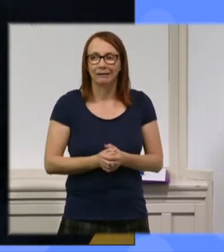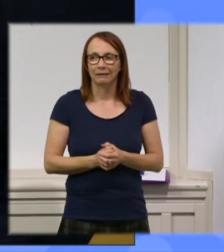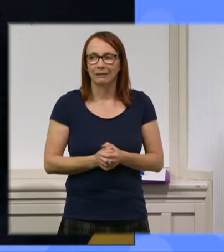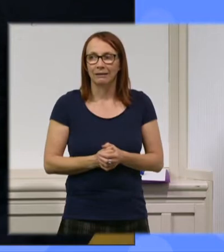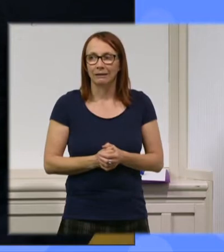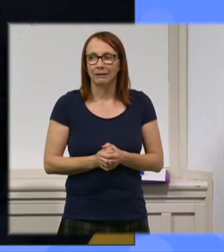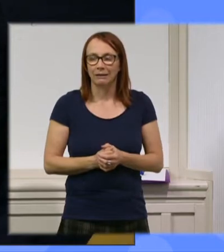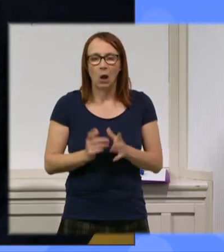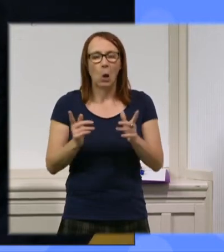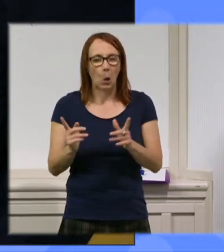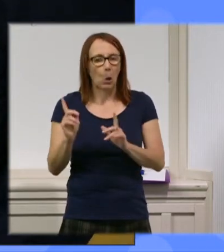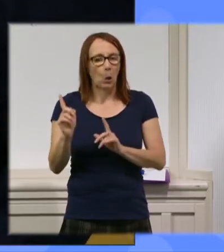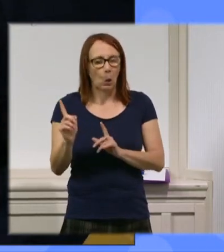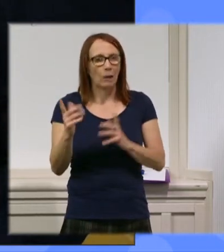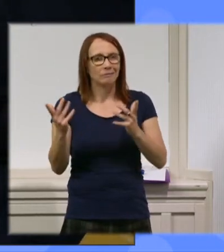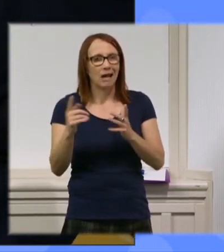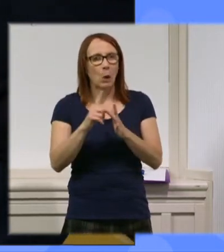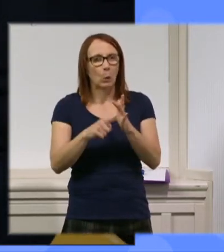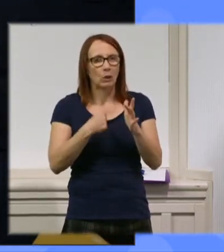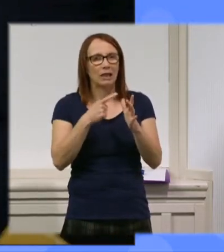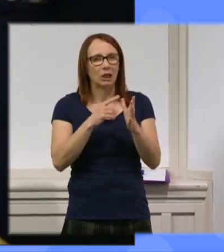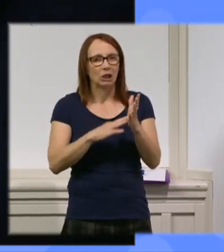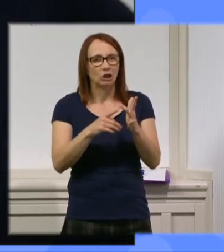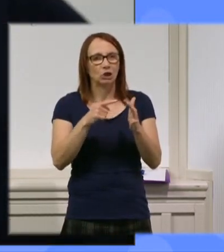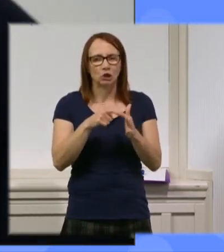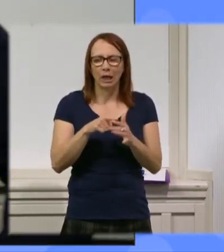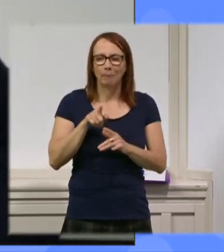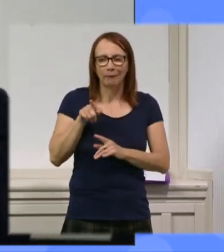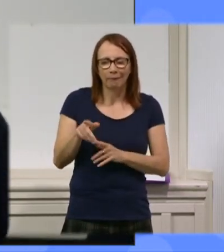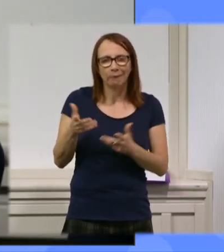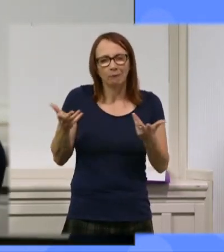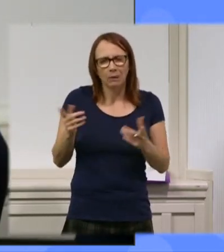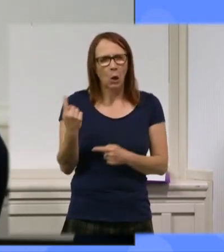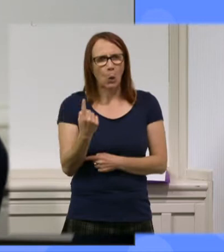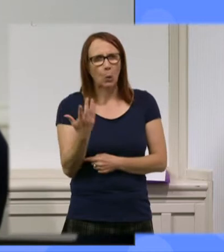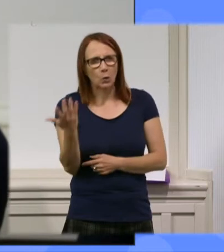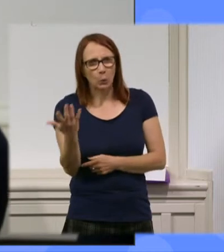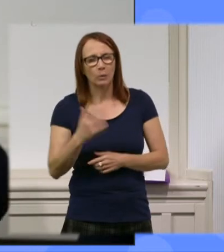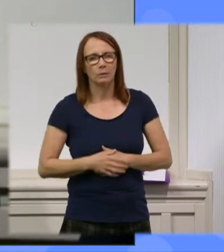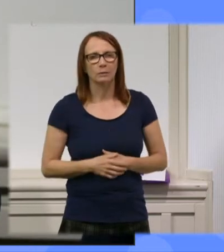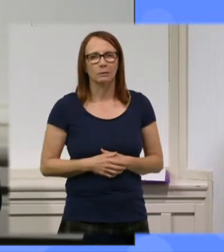gesture that will turn to Jimmy Jimmy what about you where are you from why are you in politics who are you well I certainly hope we're not gonna have to